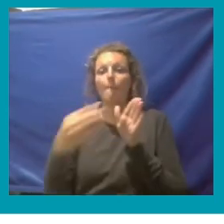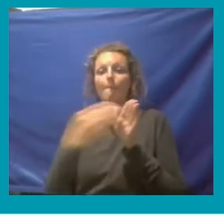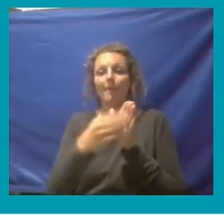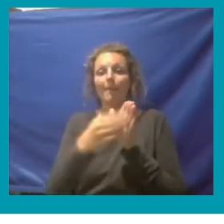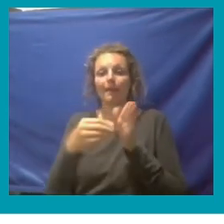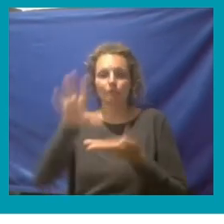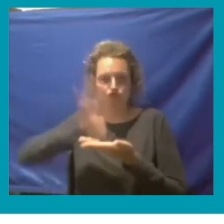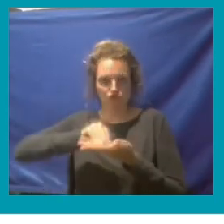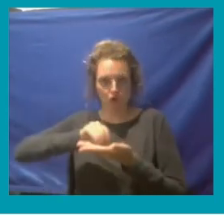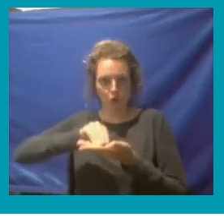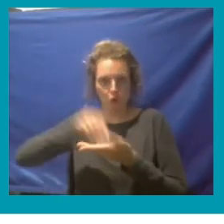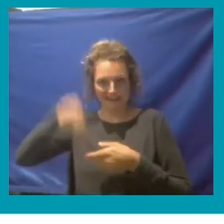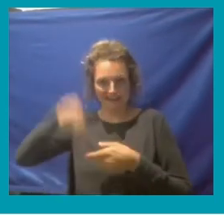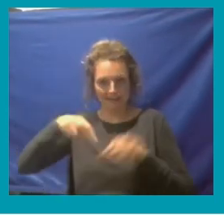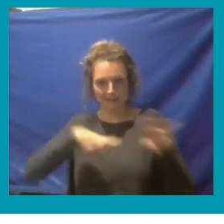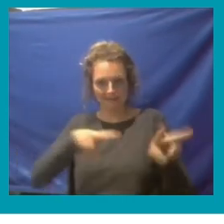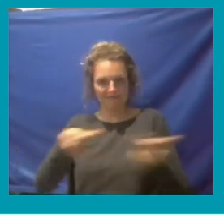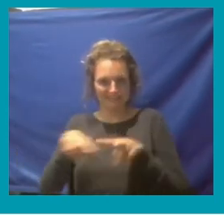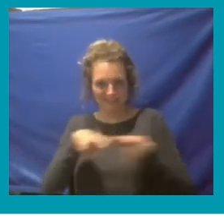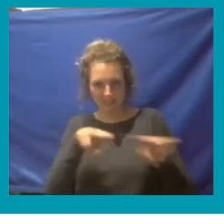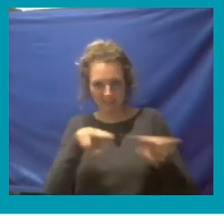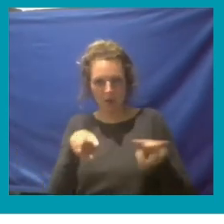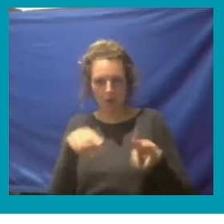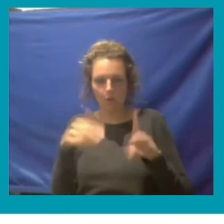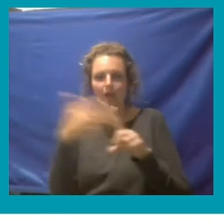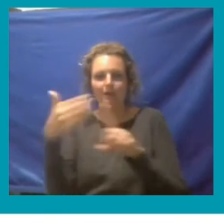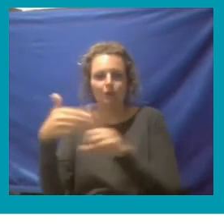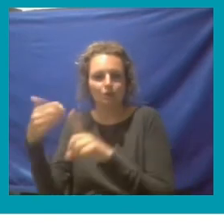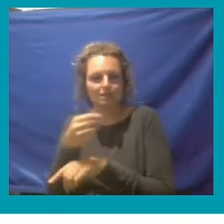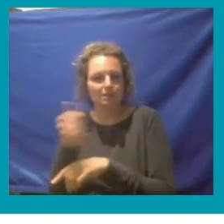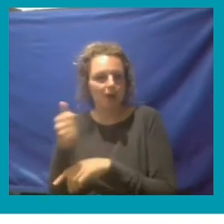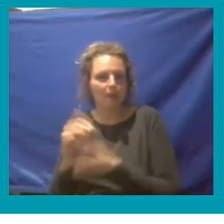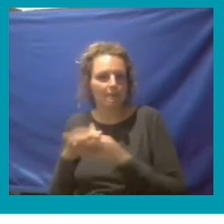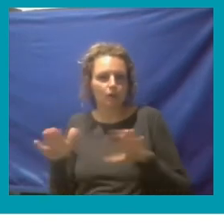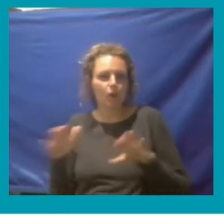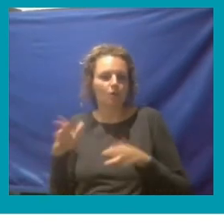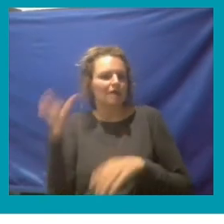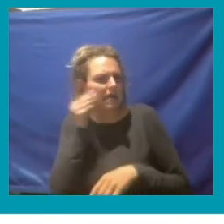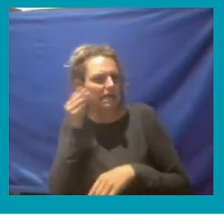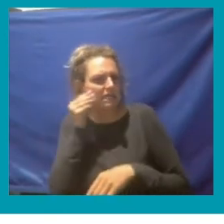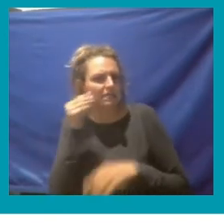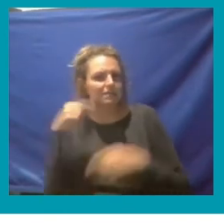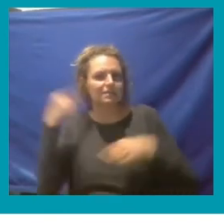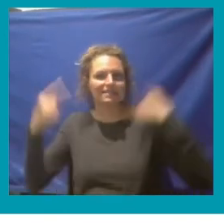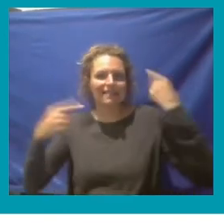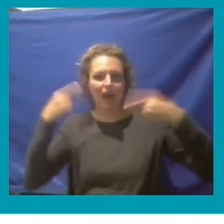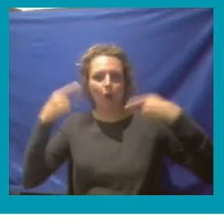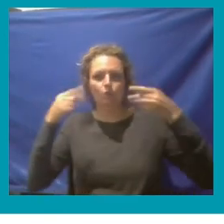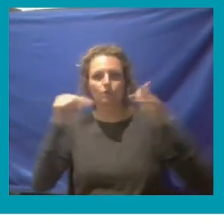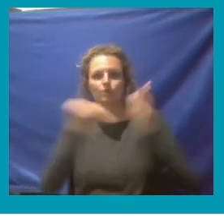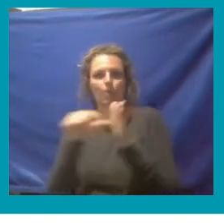getting the sound on the video, so hopefully will on the recording. If not, we'll send them out separately.